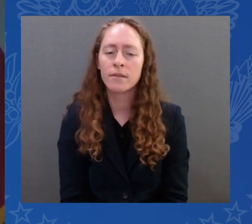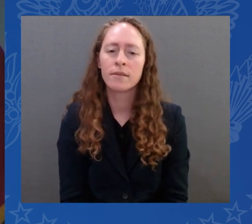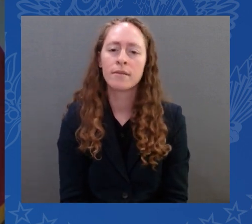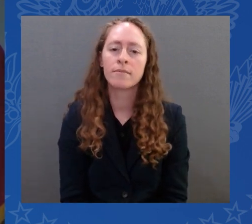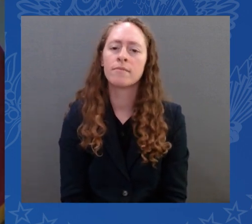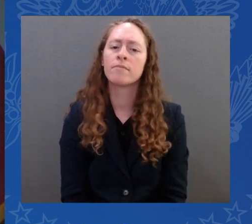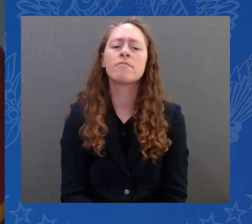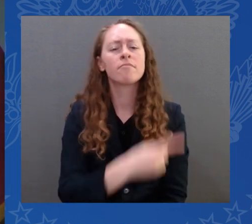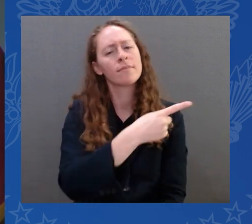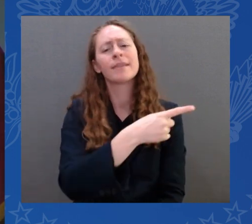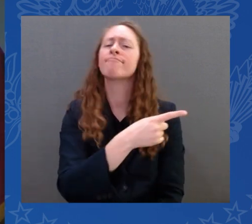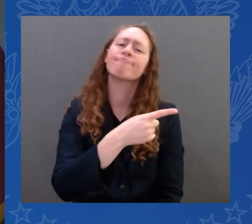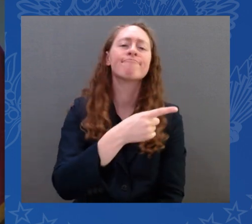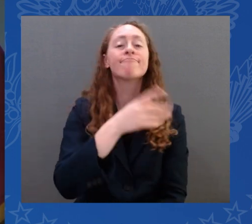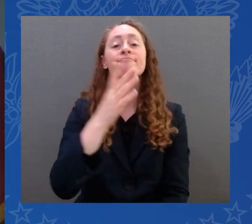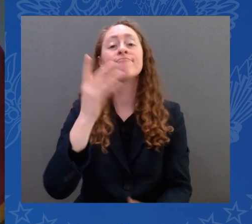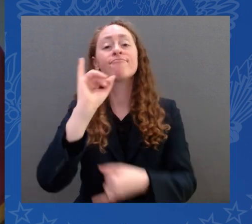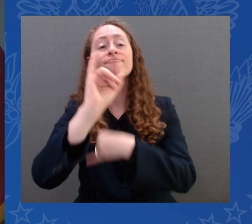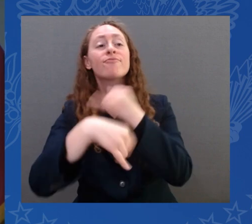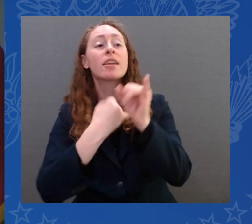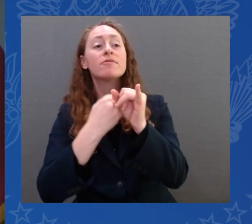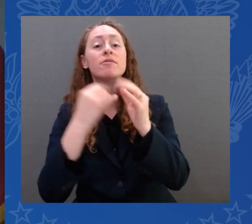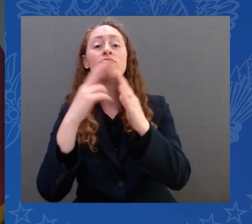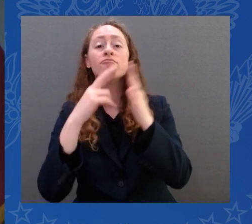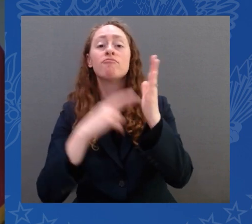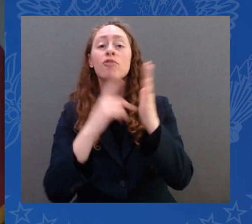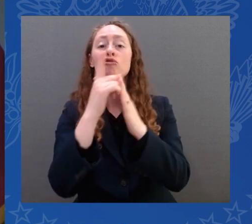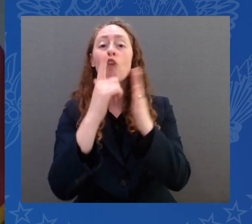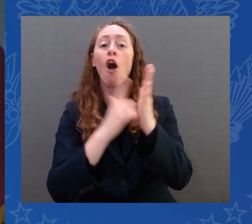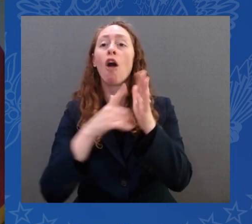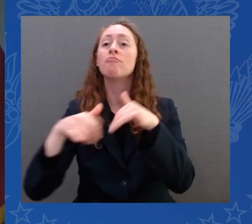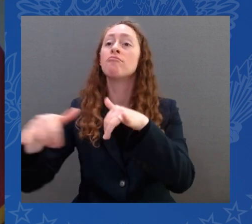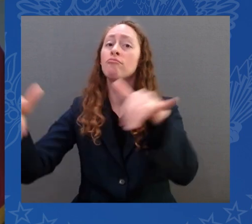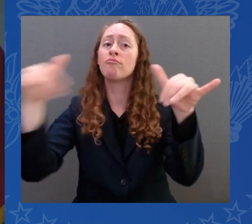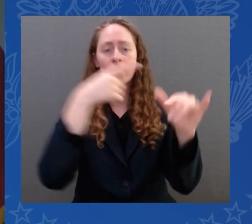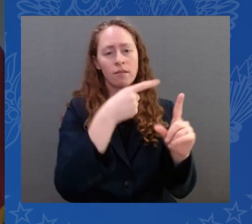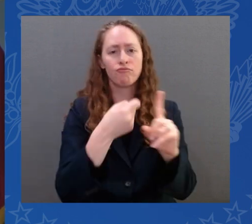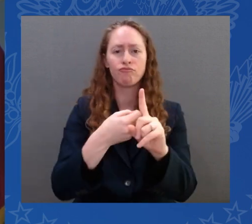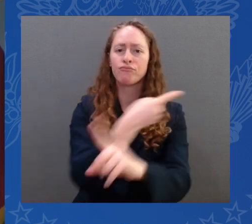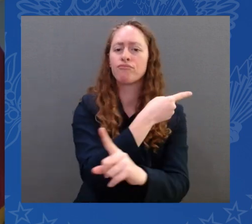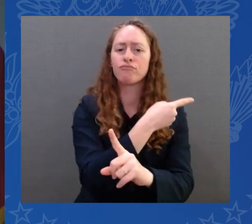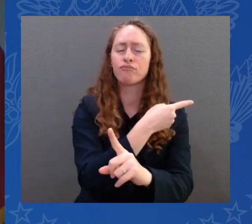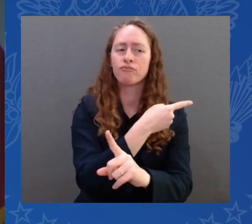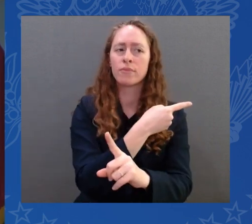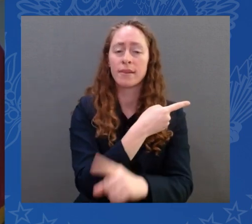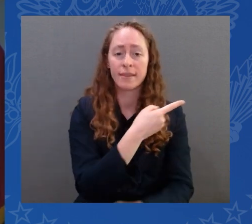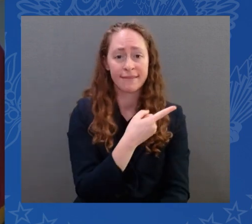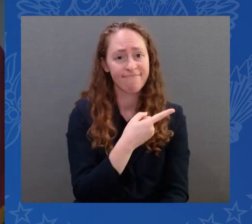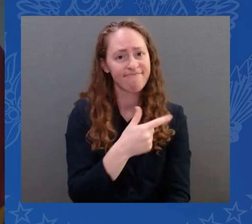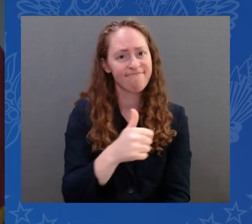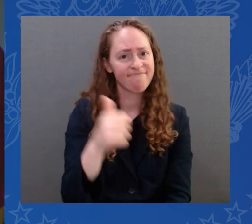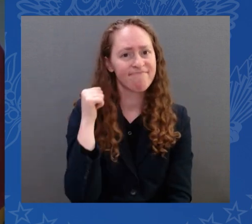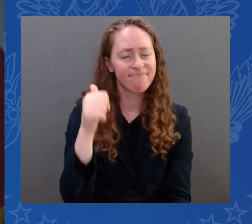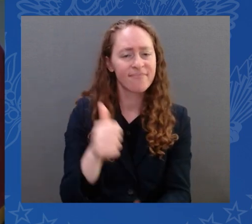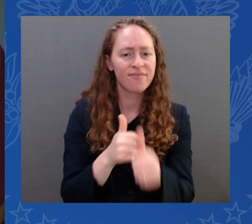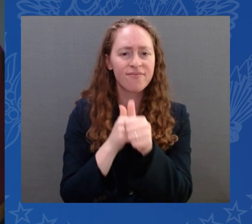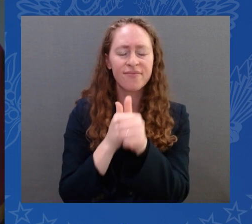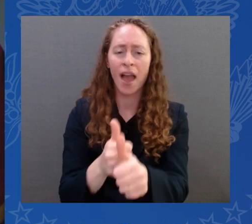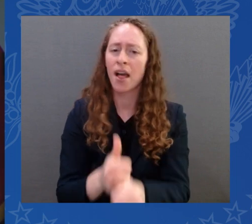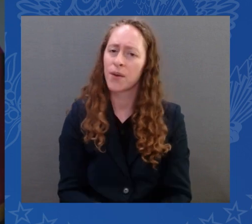That's what you're graduating into. That's the world in which ensigns and second lieutenants -- a world that more than ever requires strong,